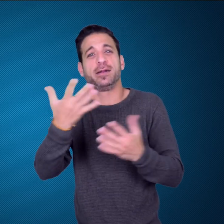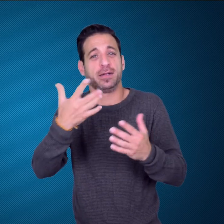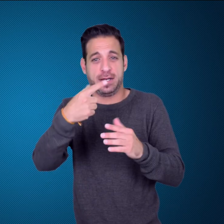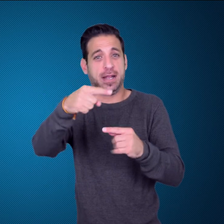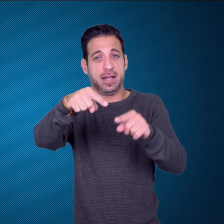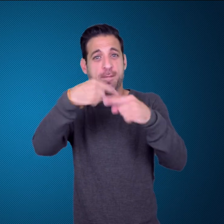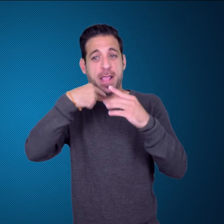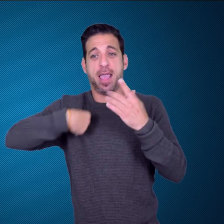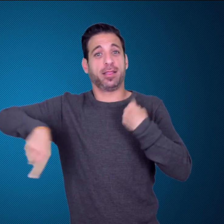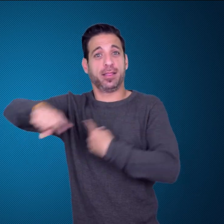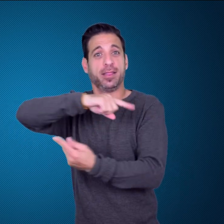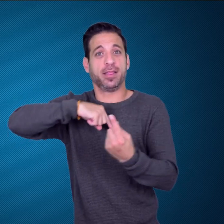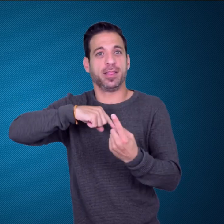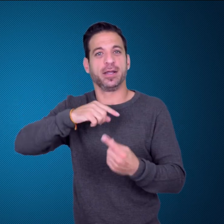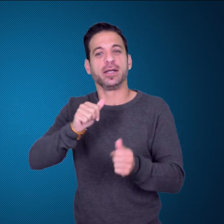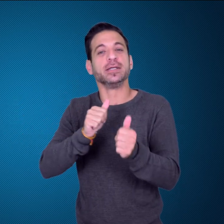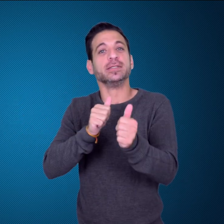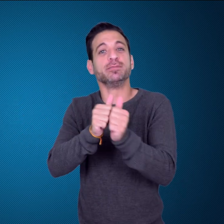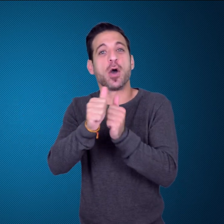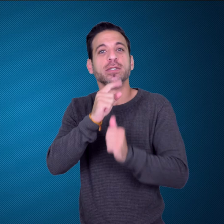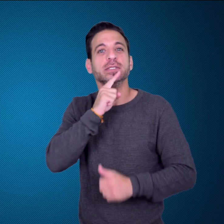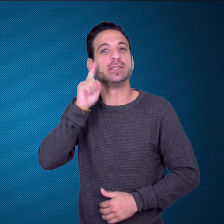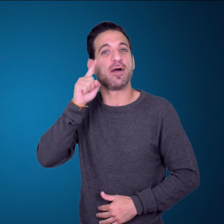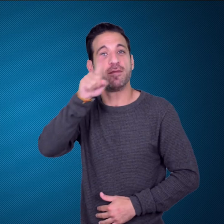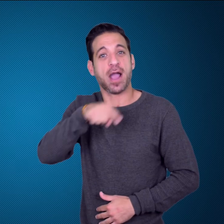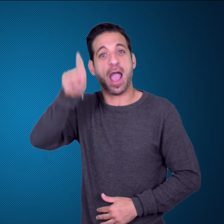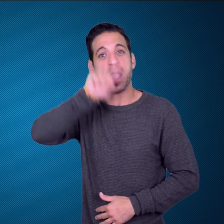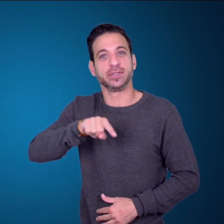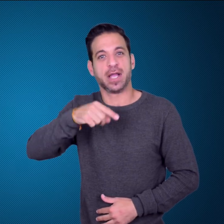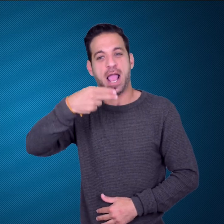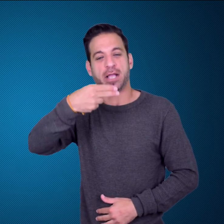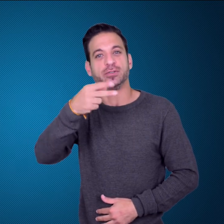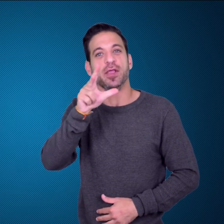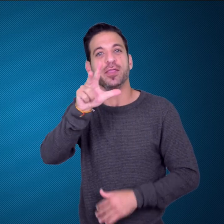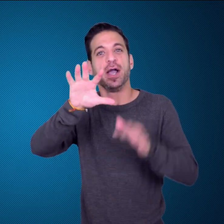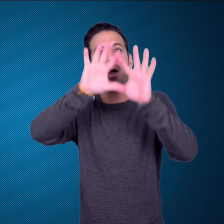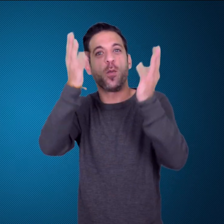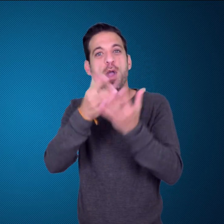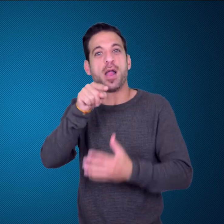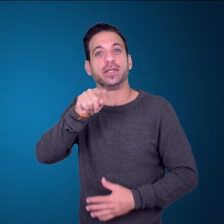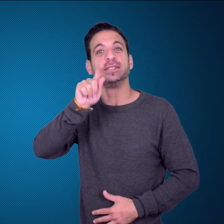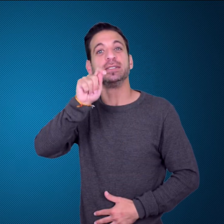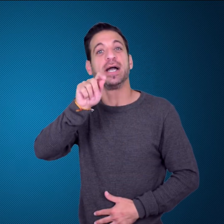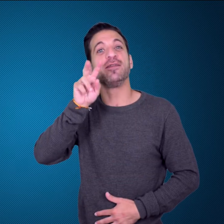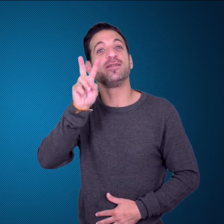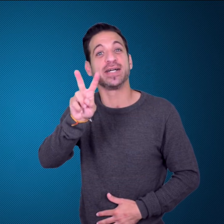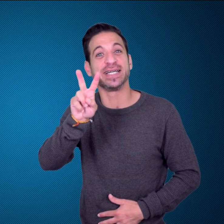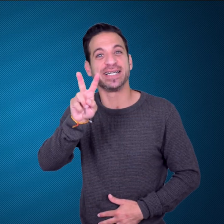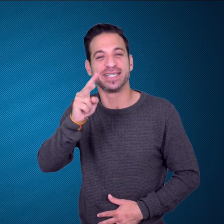you can email them to sportsdeaf@h3world.tv